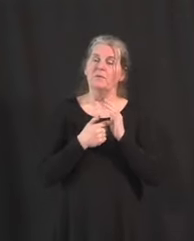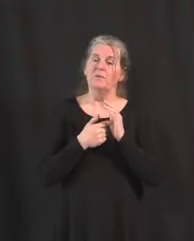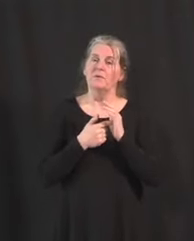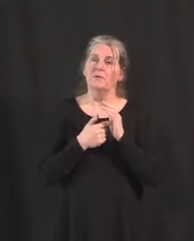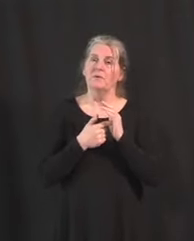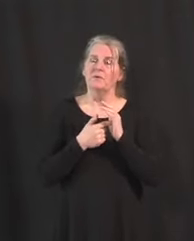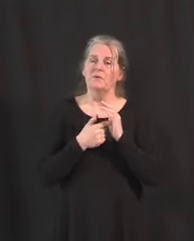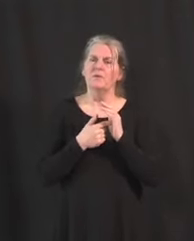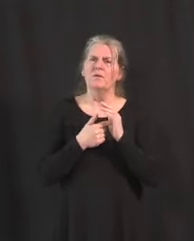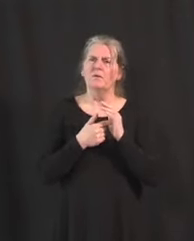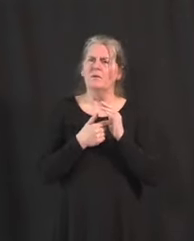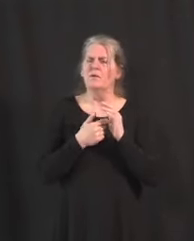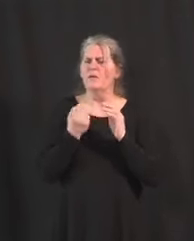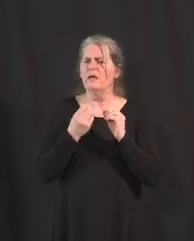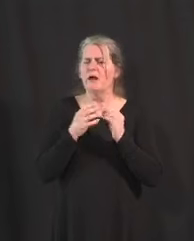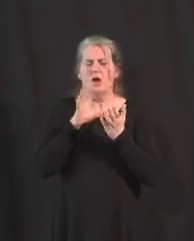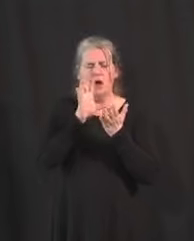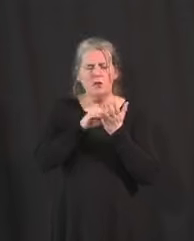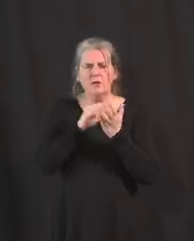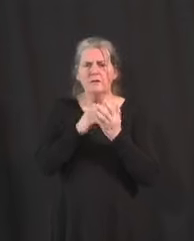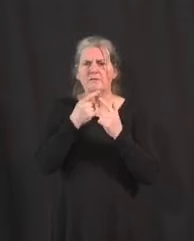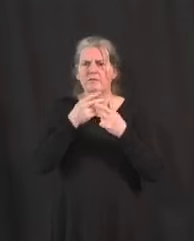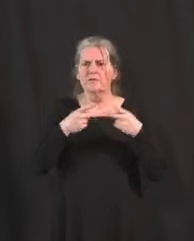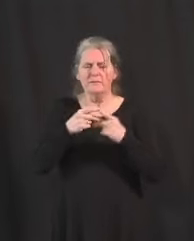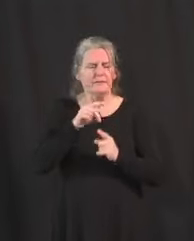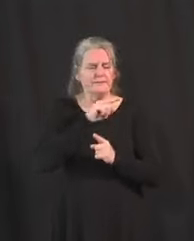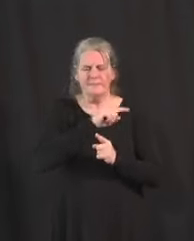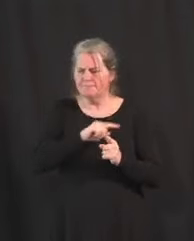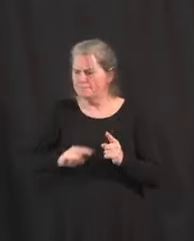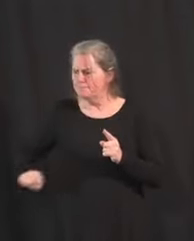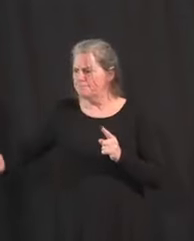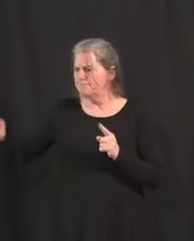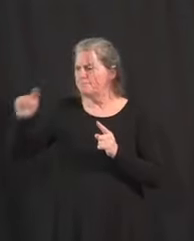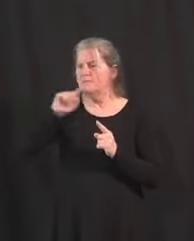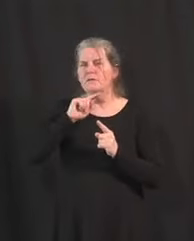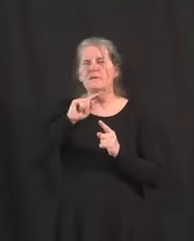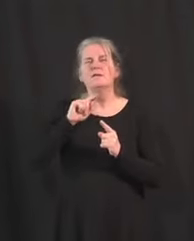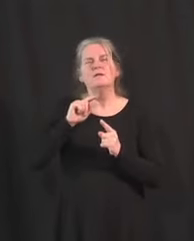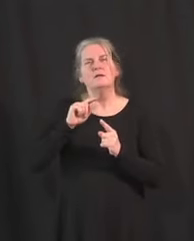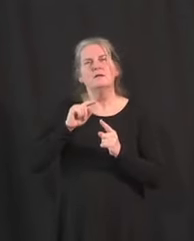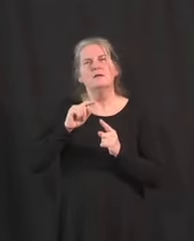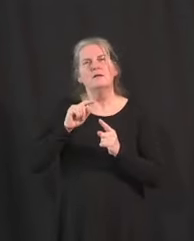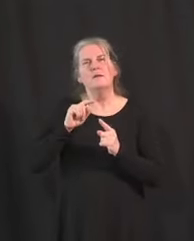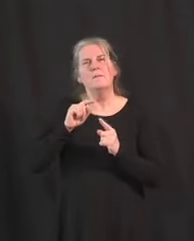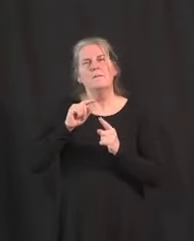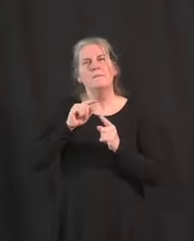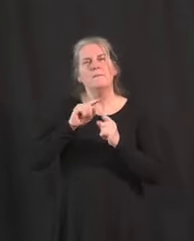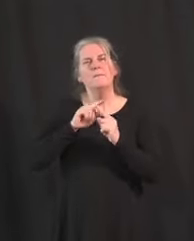EXPERIENCE OF OTHER JURISDICTIONS. BUT WHEN YOU -- AGAIN, I WOULD